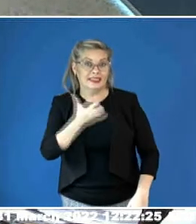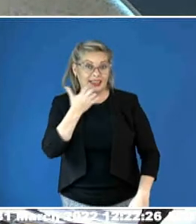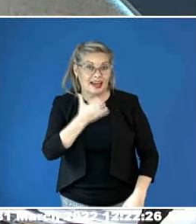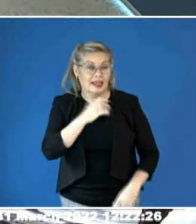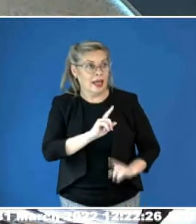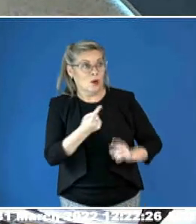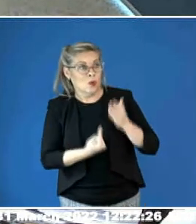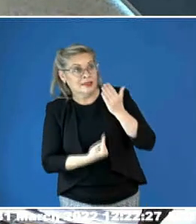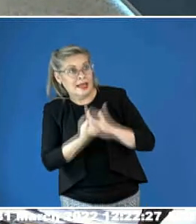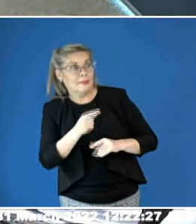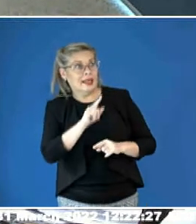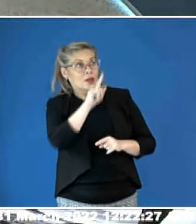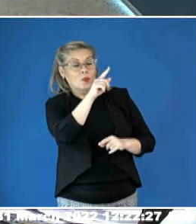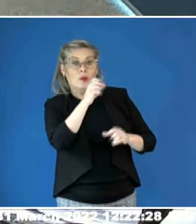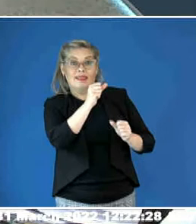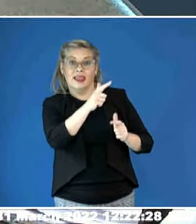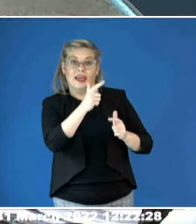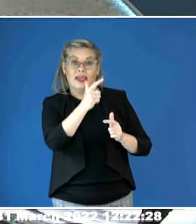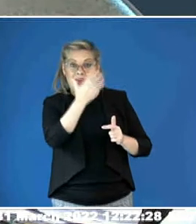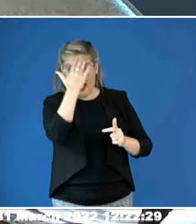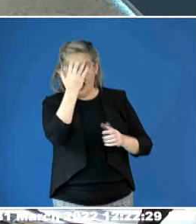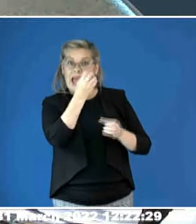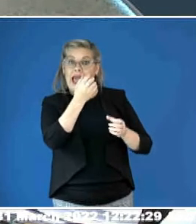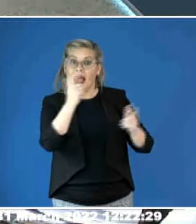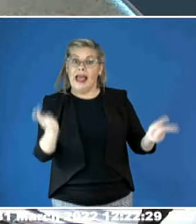head office with our incidents and complaints investigations at that time.